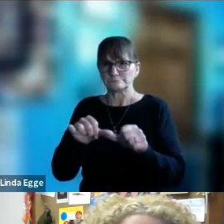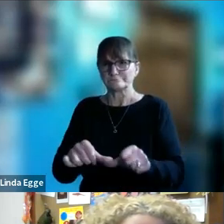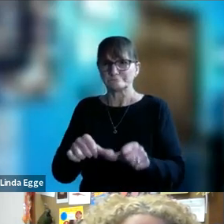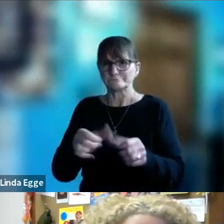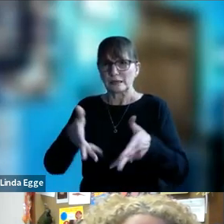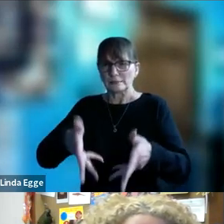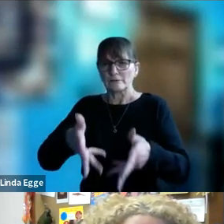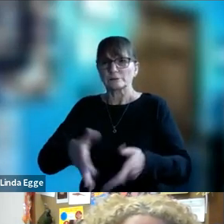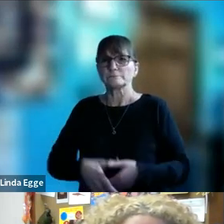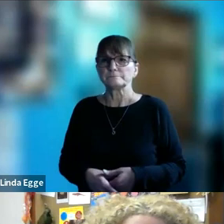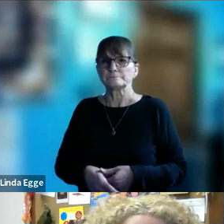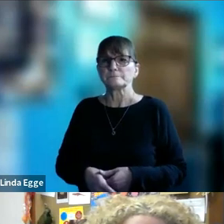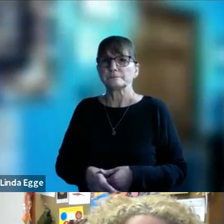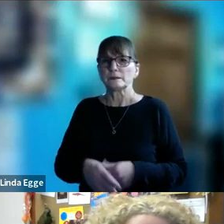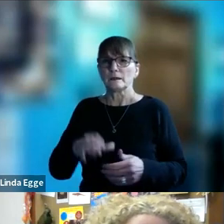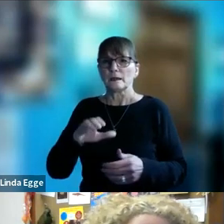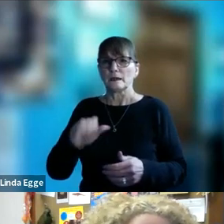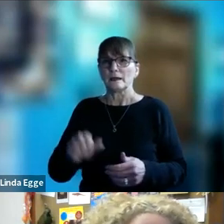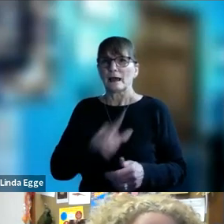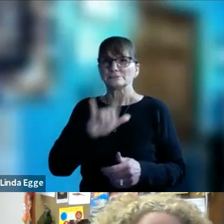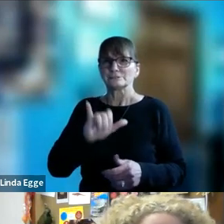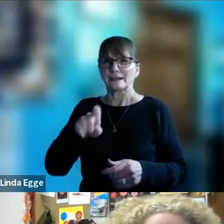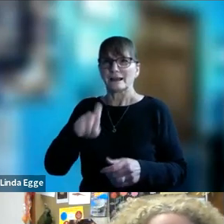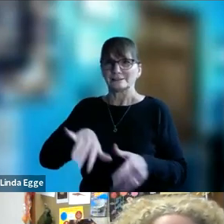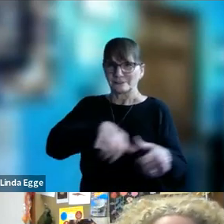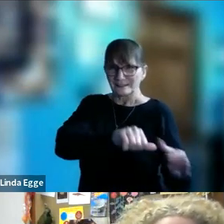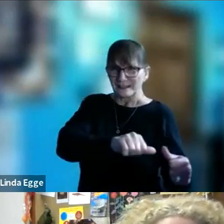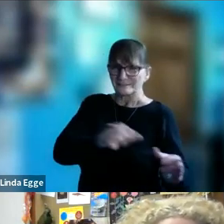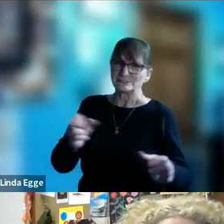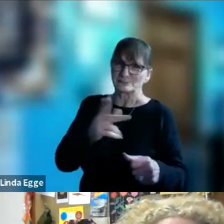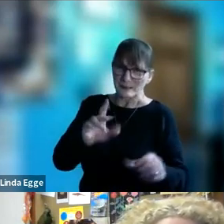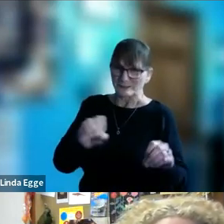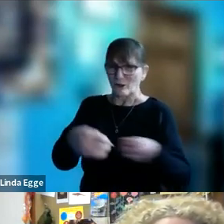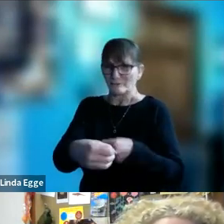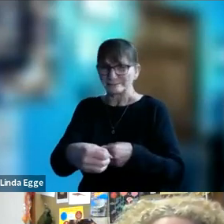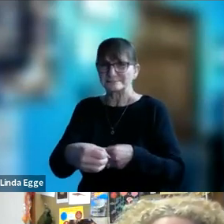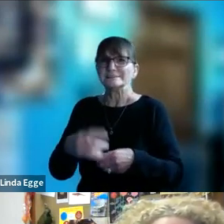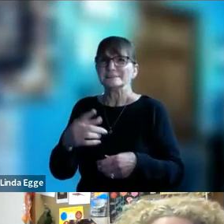oh, Ashley has to leave. She has to go back to the office, so thanking everyone, myself.